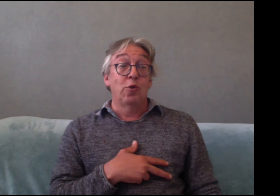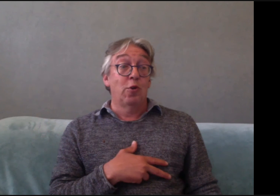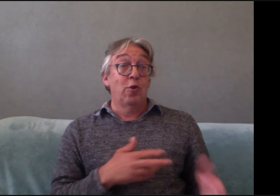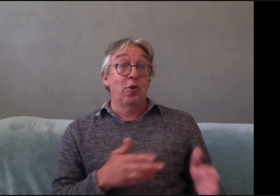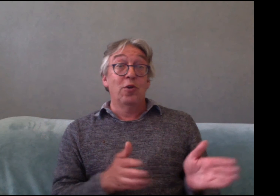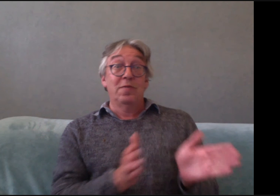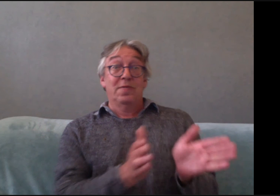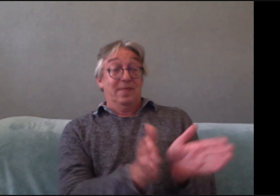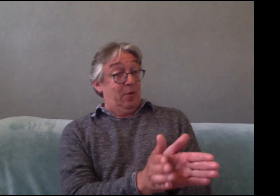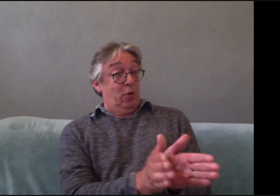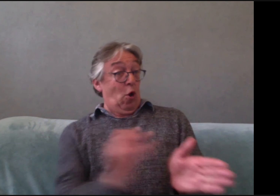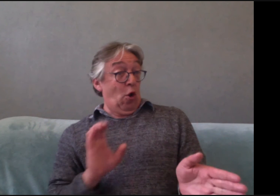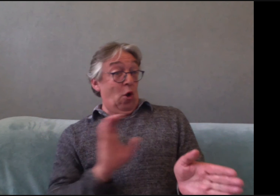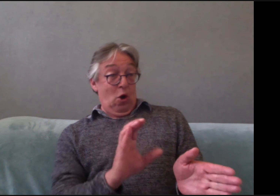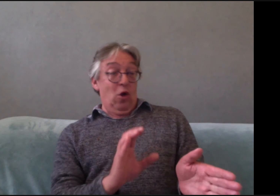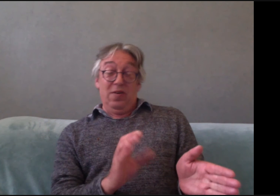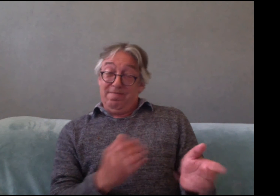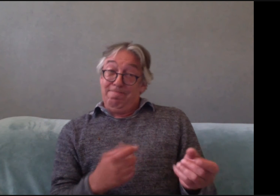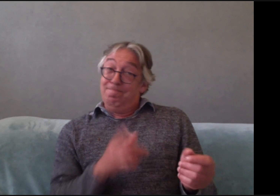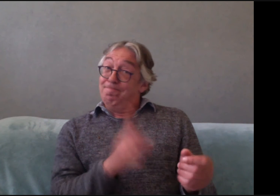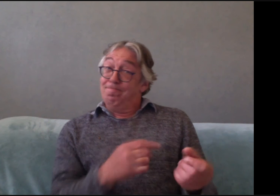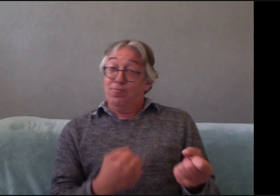of those involved in the workforce.